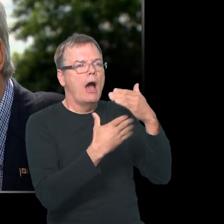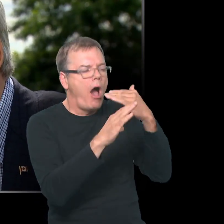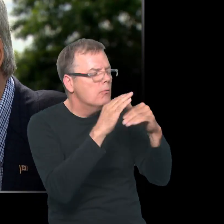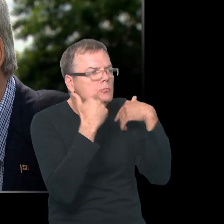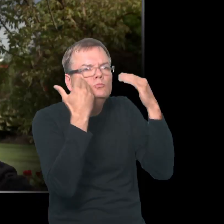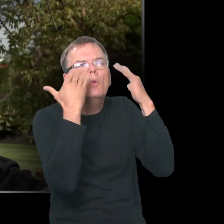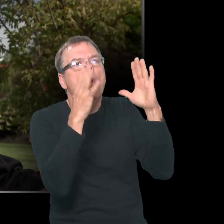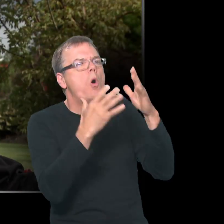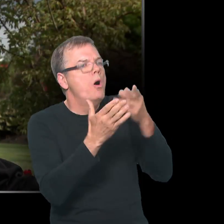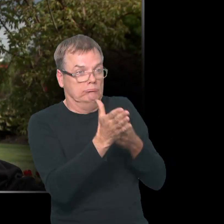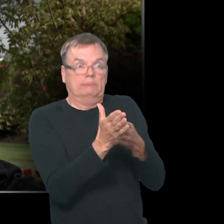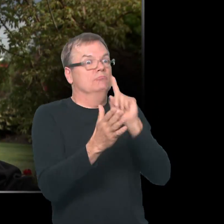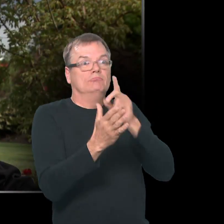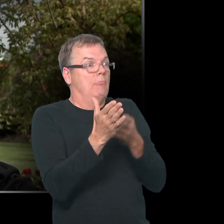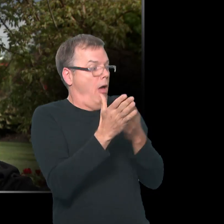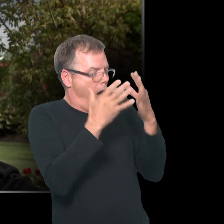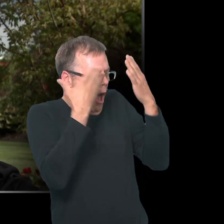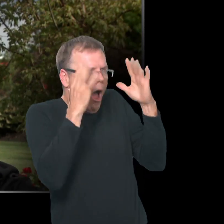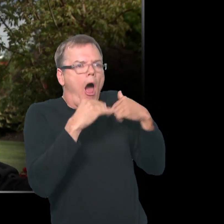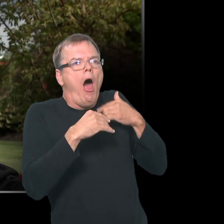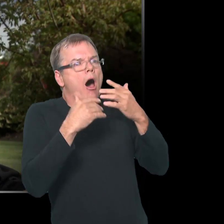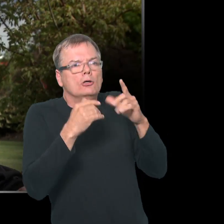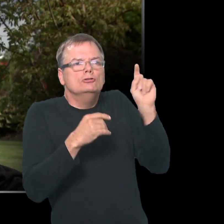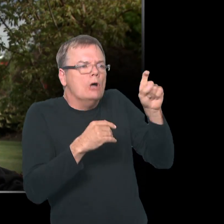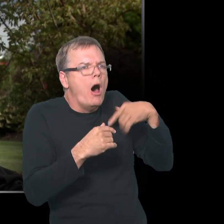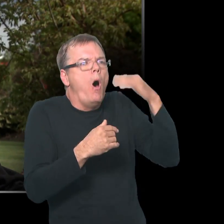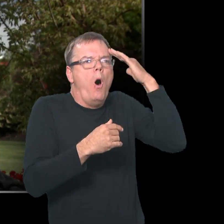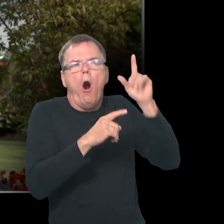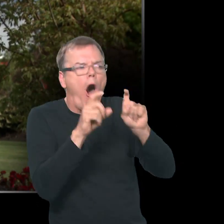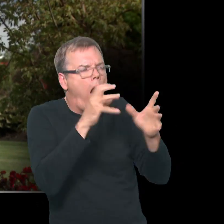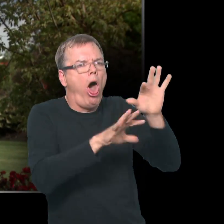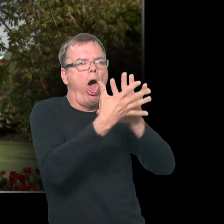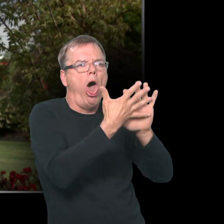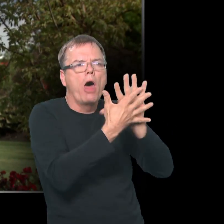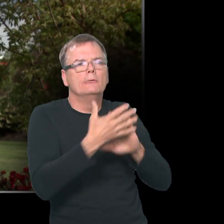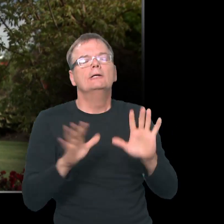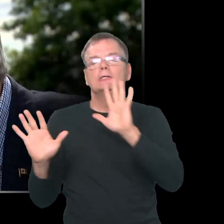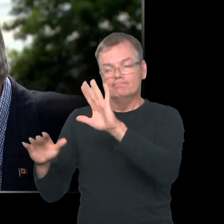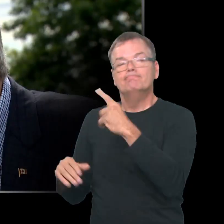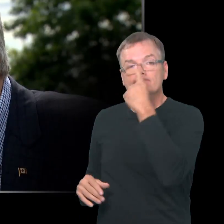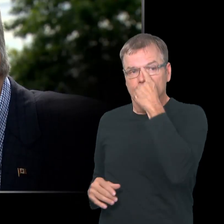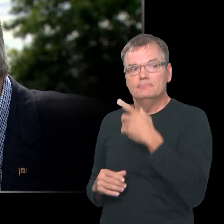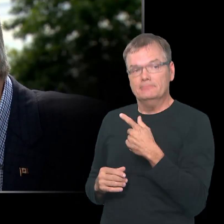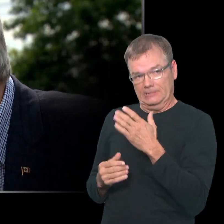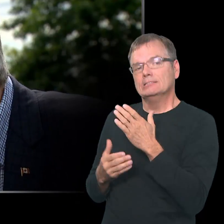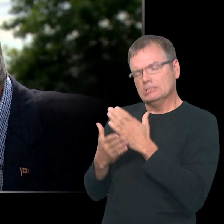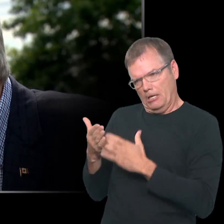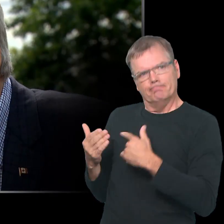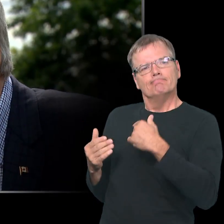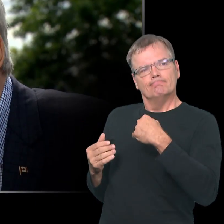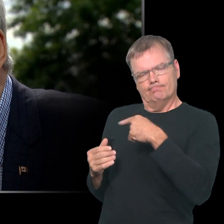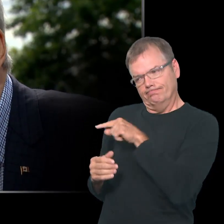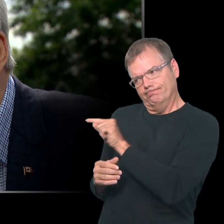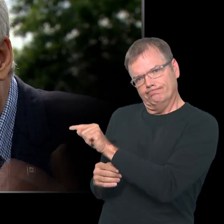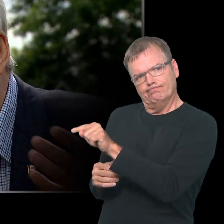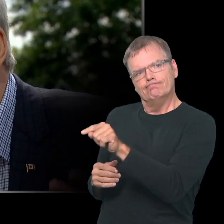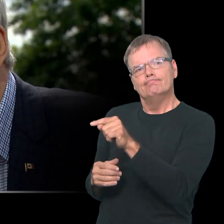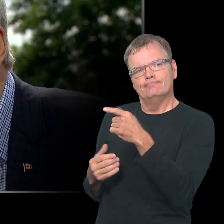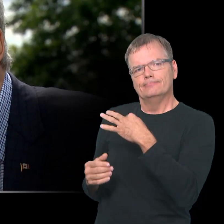"I was on these e-mails, I didn't read them, Well, look-- but I should have and I should have told you."